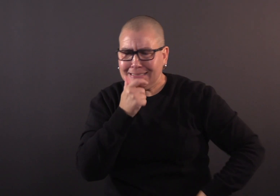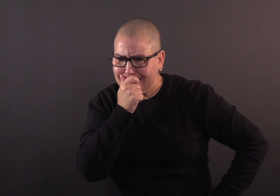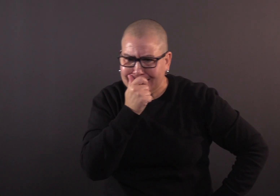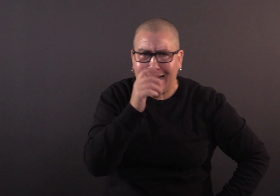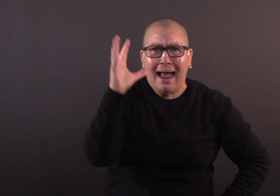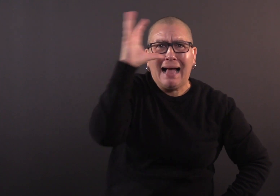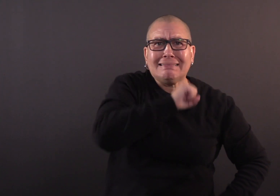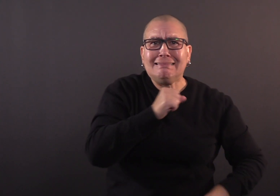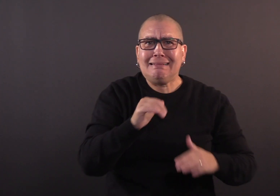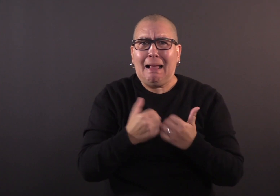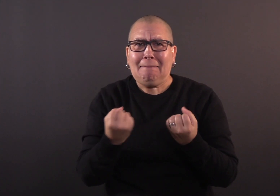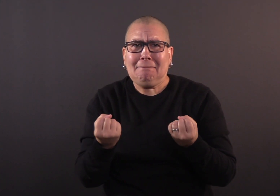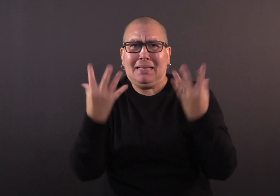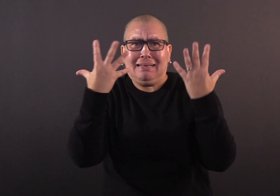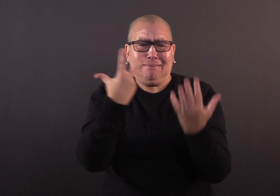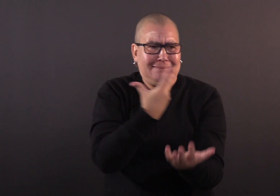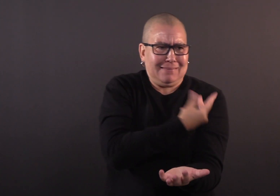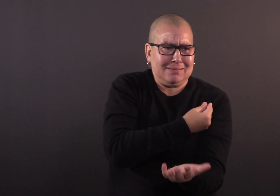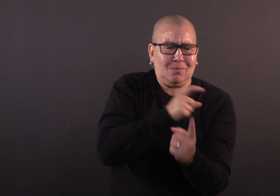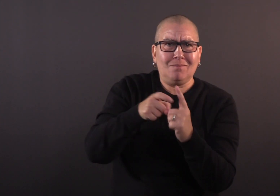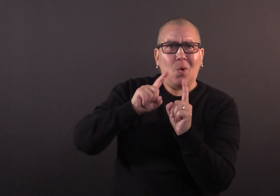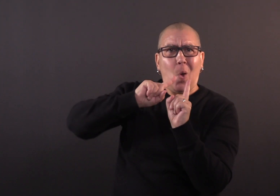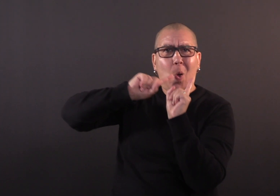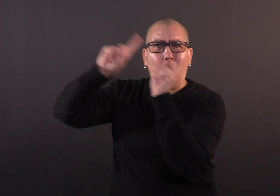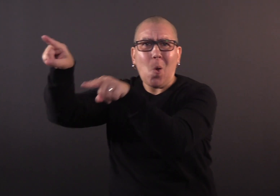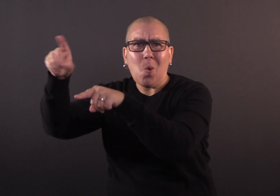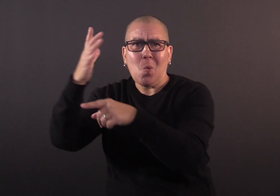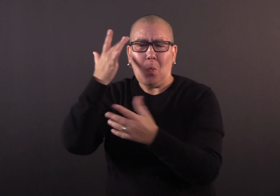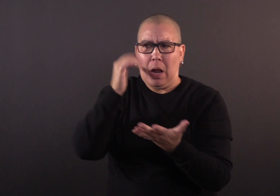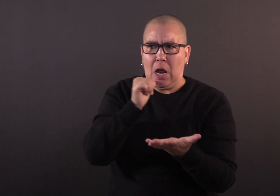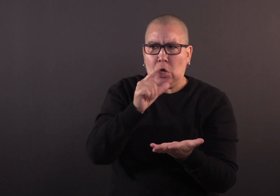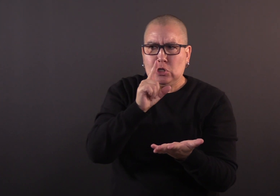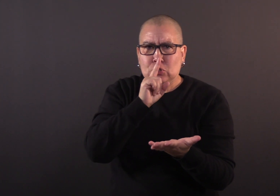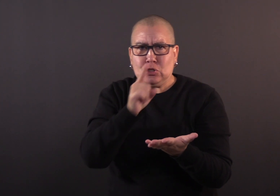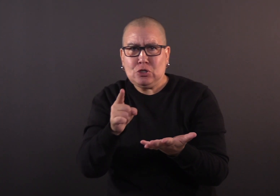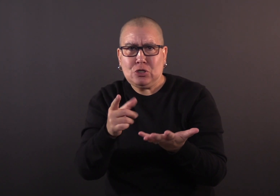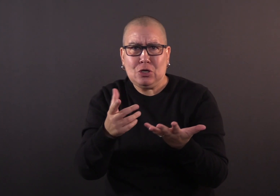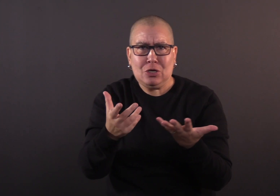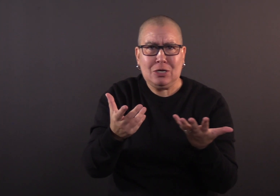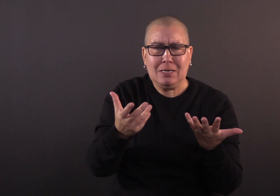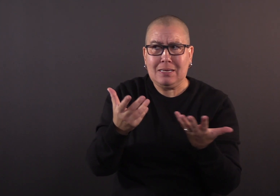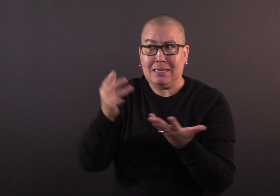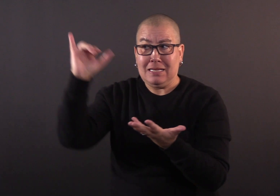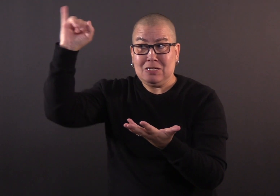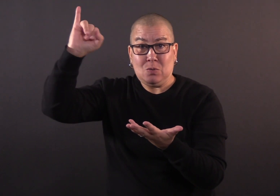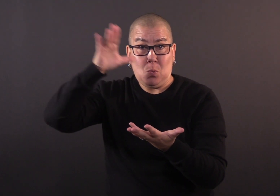He said early parent demand is heartening, but that pediatricians expect to spend lots